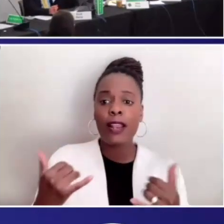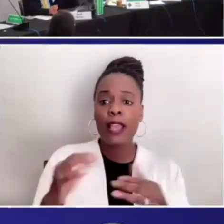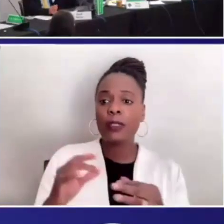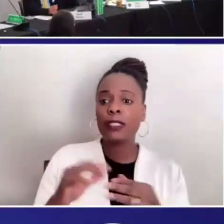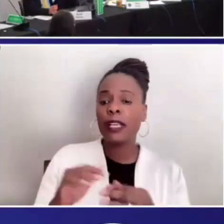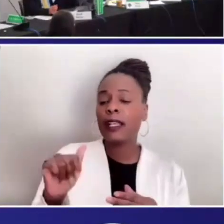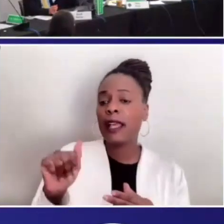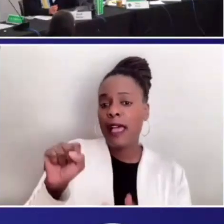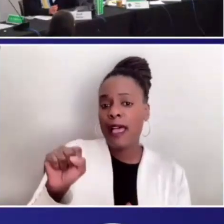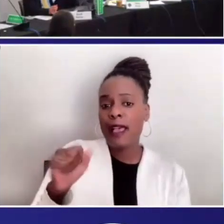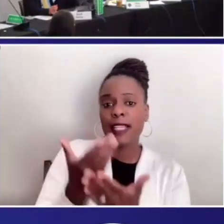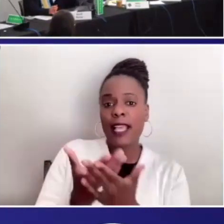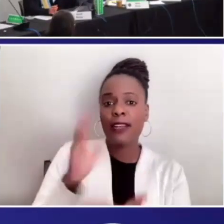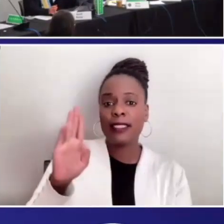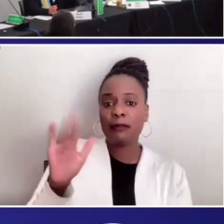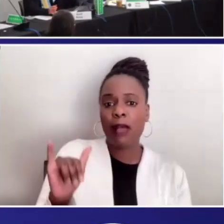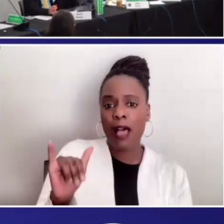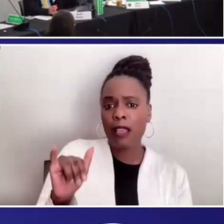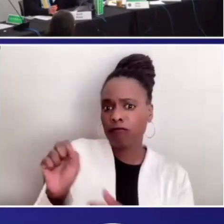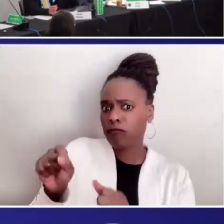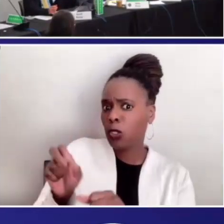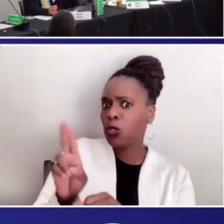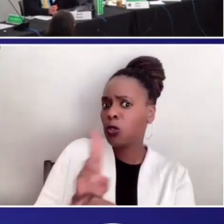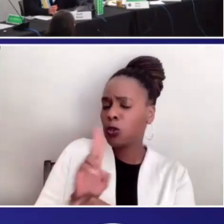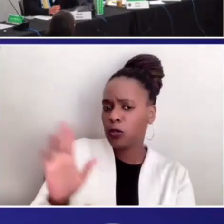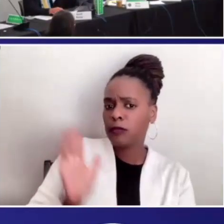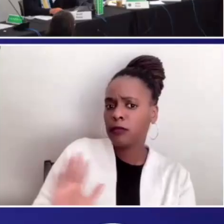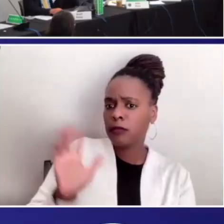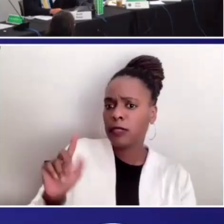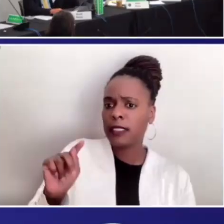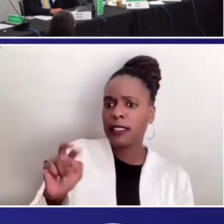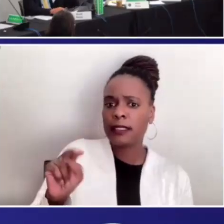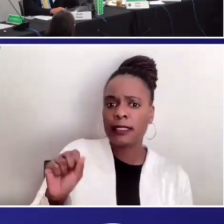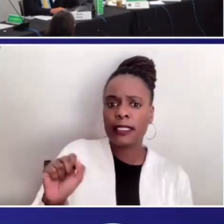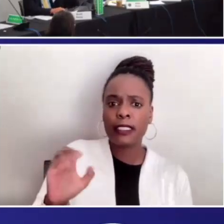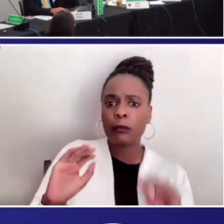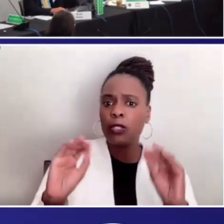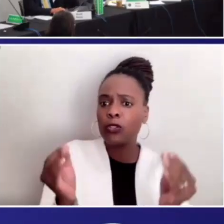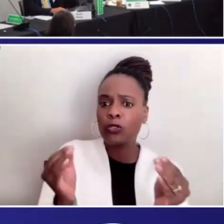You're using the past tense, but there's no date linked to the past tense. We'll edit the language.